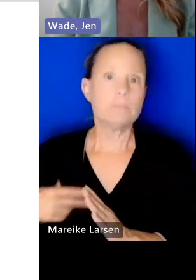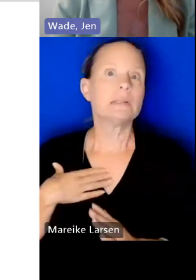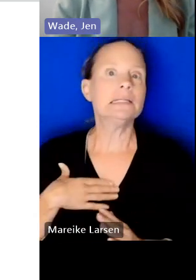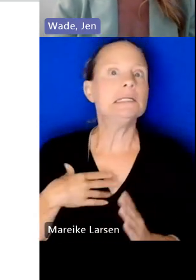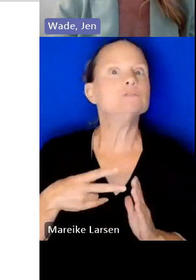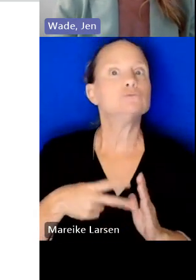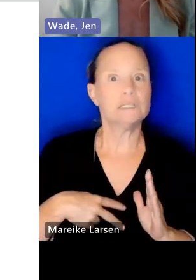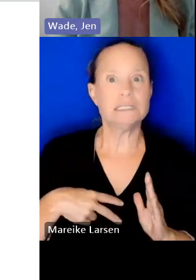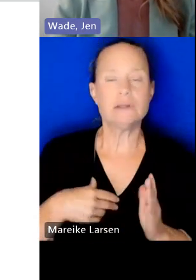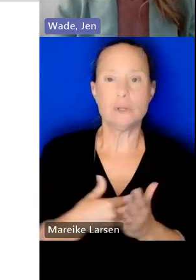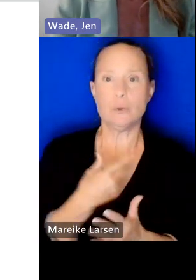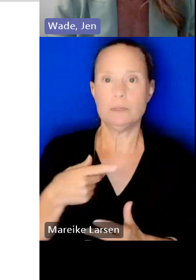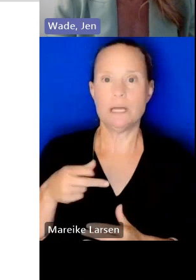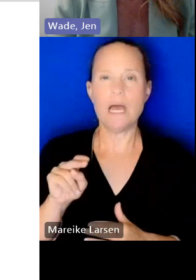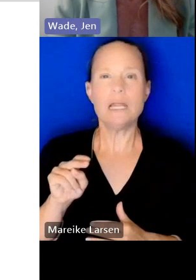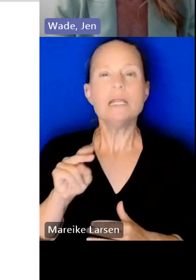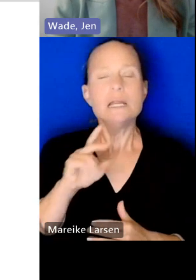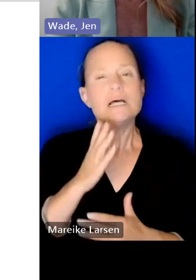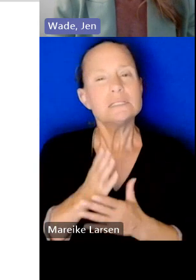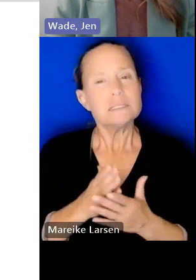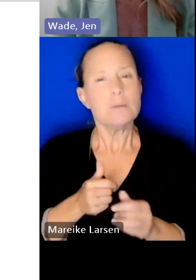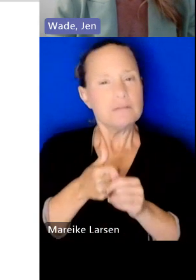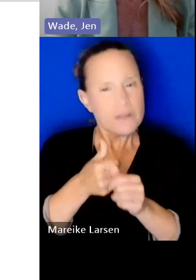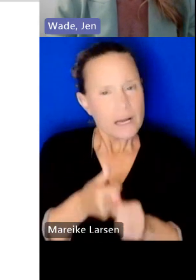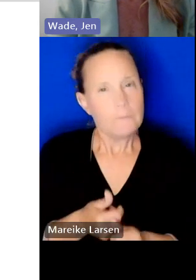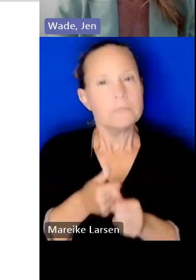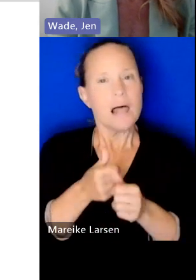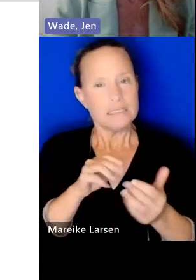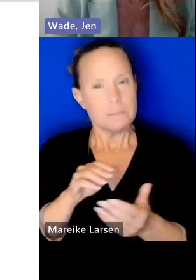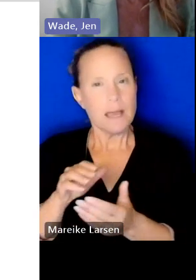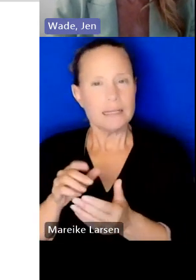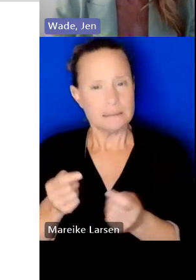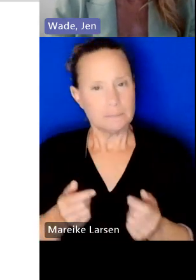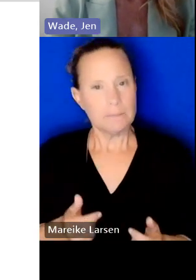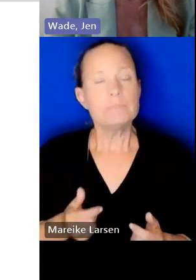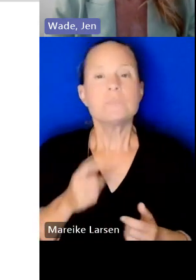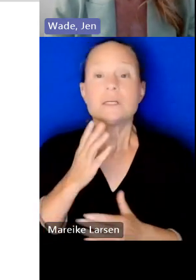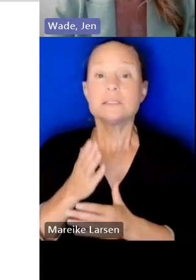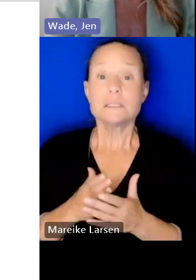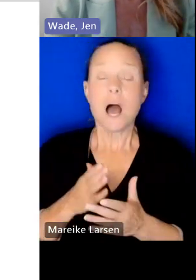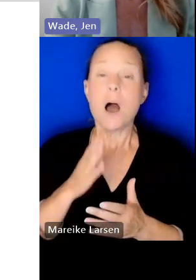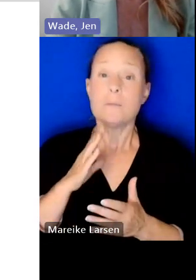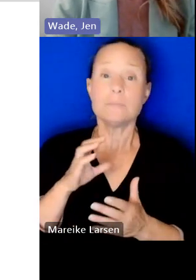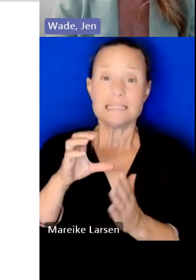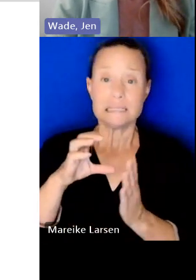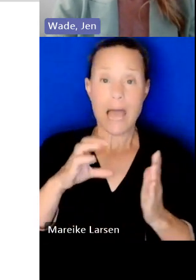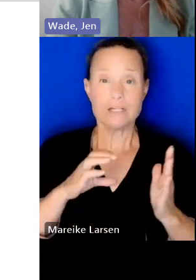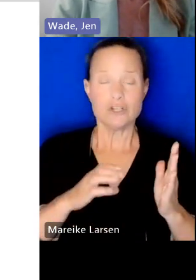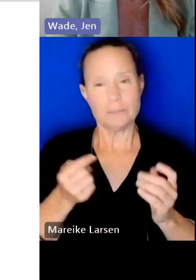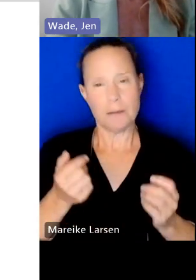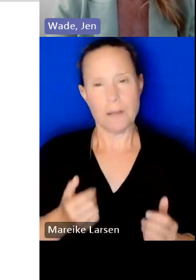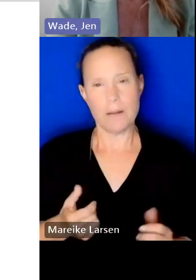Notice it does take away some of the compliance mechanisms in there. It strikes some of the sections from the original nofo and things like that,